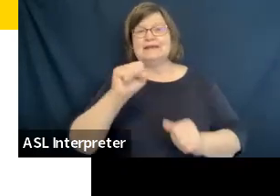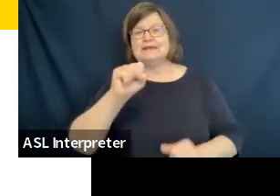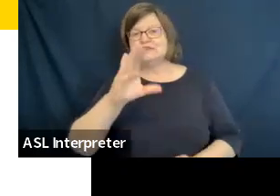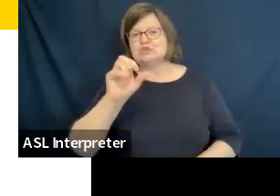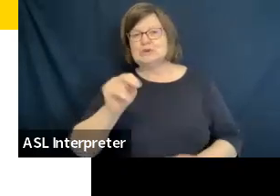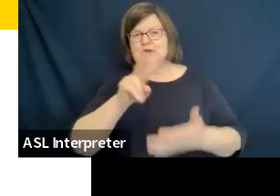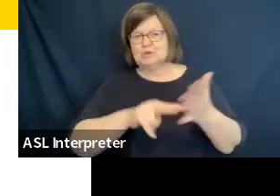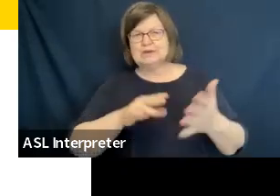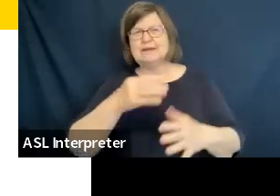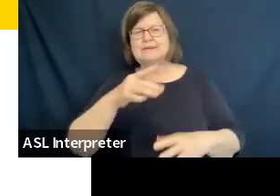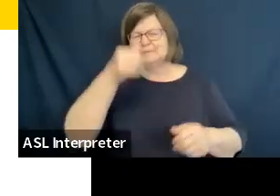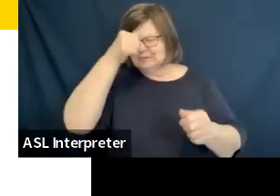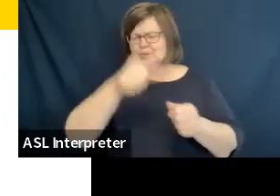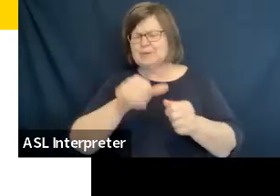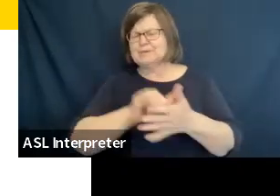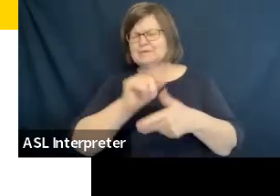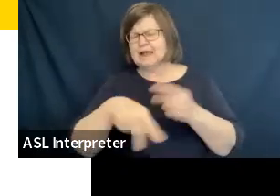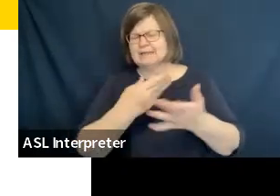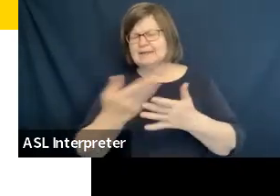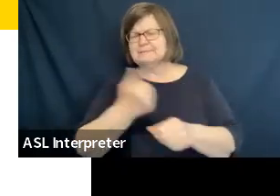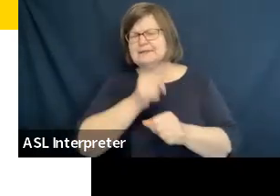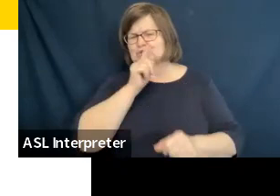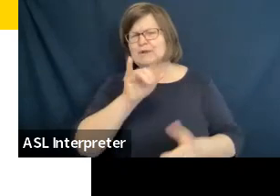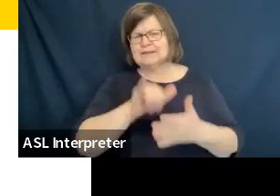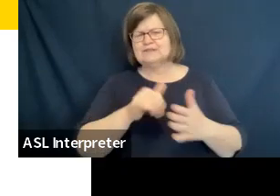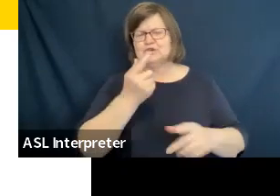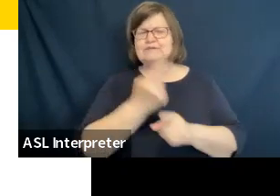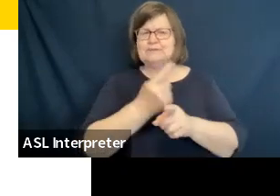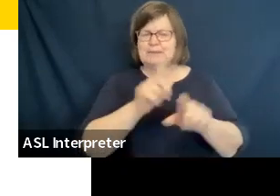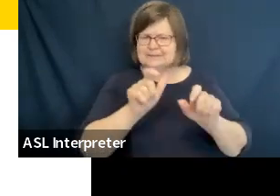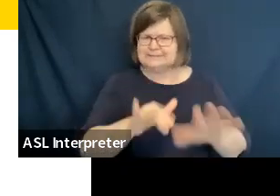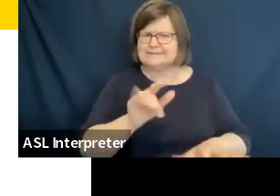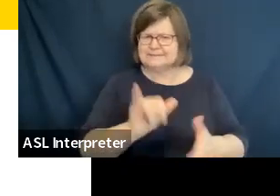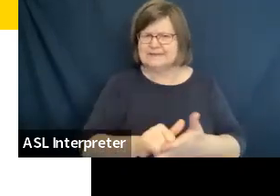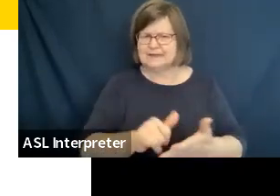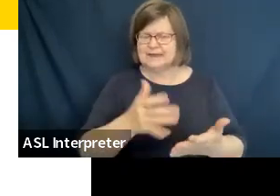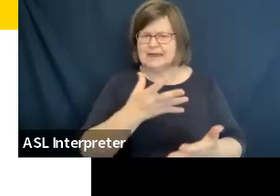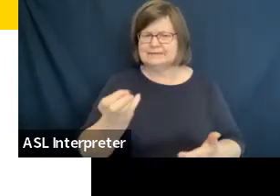about things like that and making sure that you have properly test it and that it's hopefully